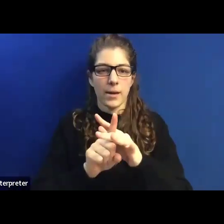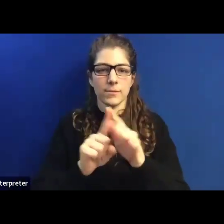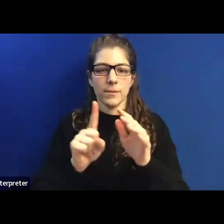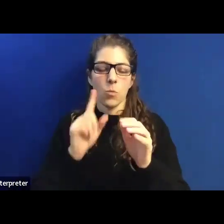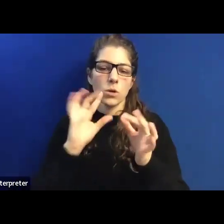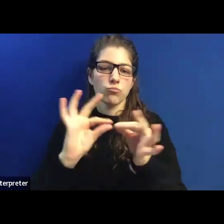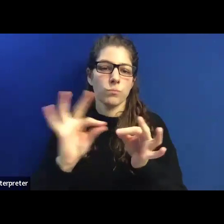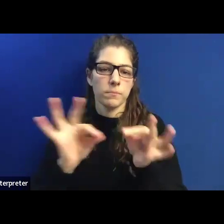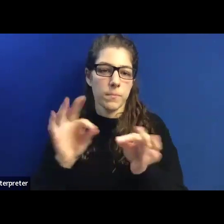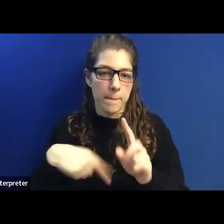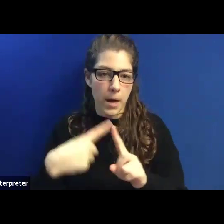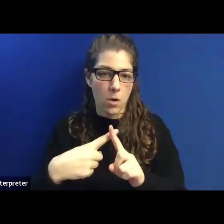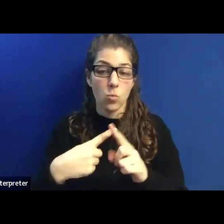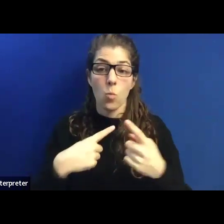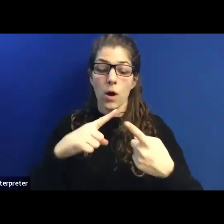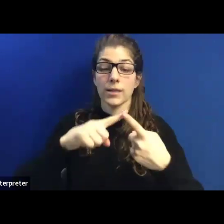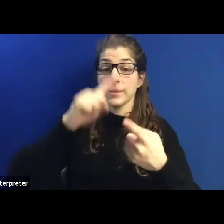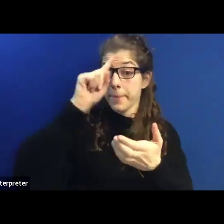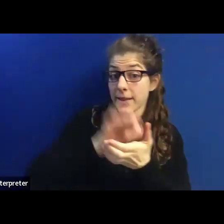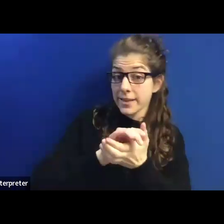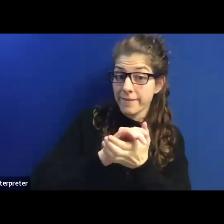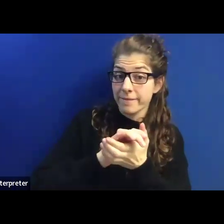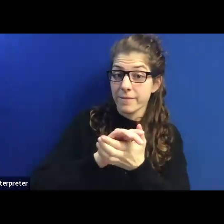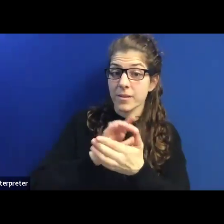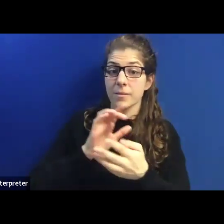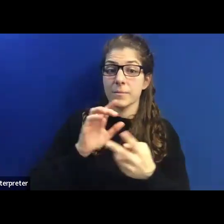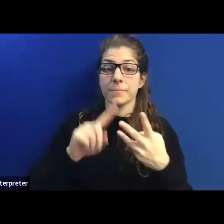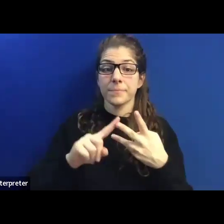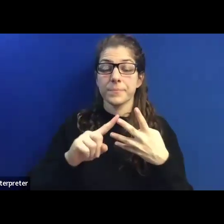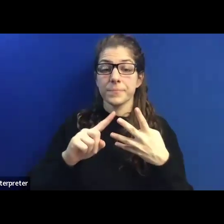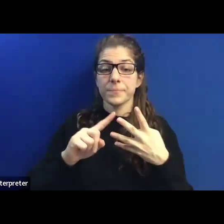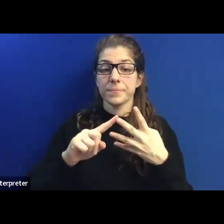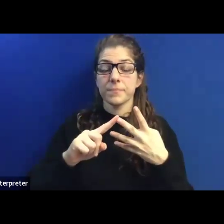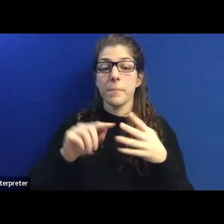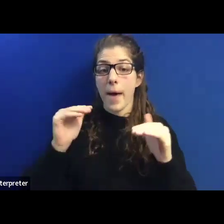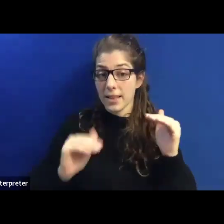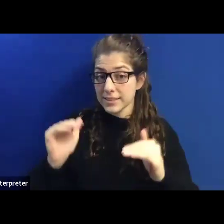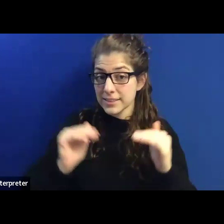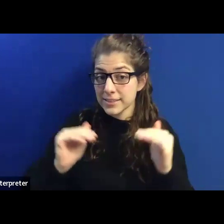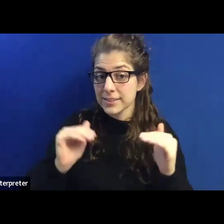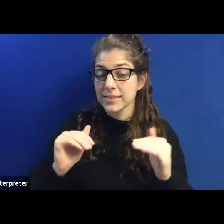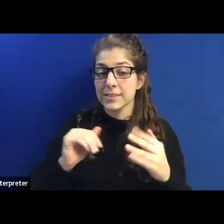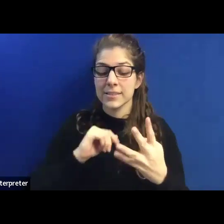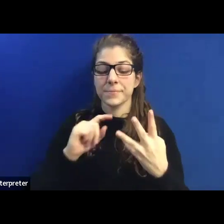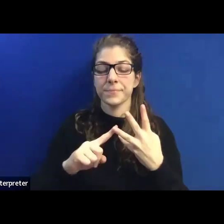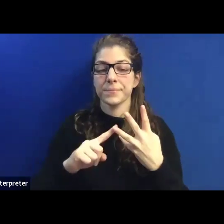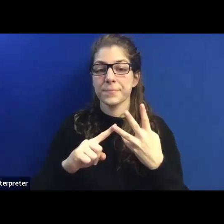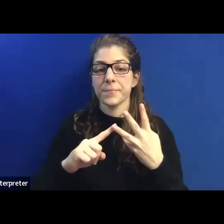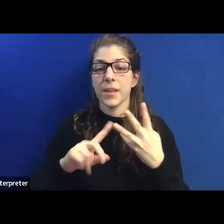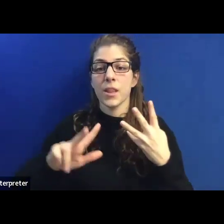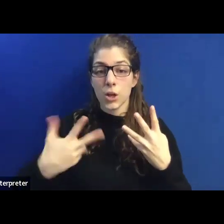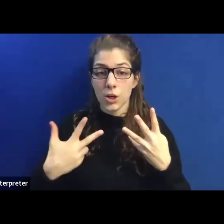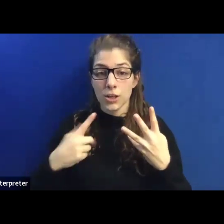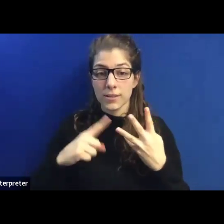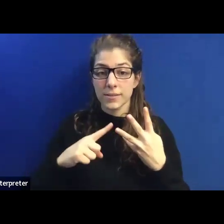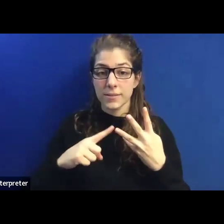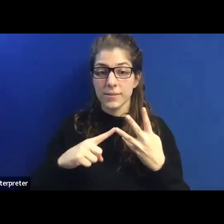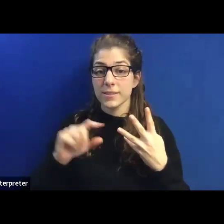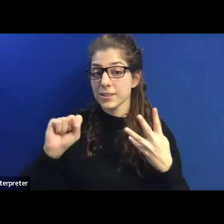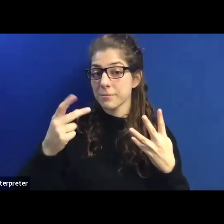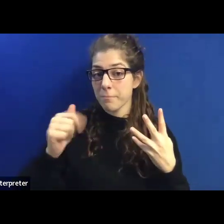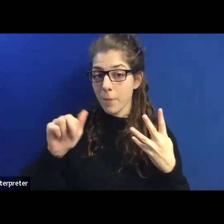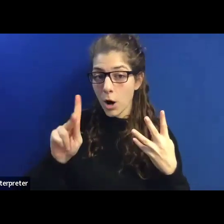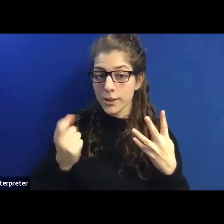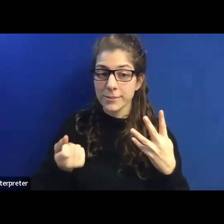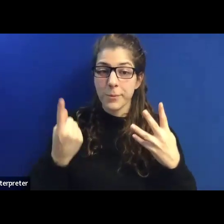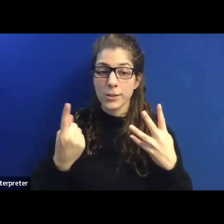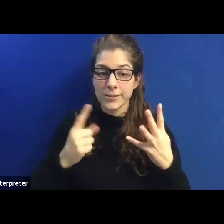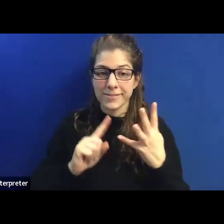One is belief. The second is balance. The third, spark. And the fourth, empathy.